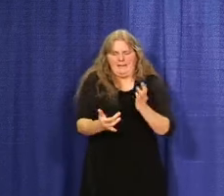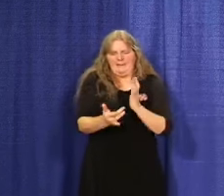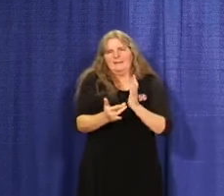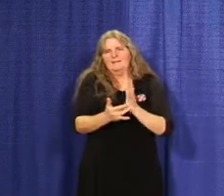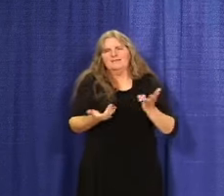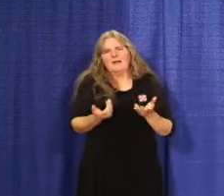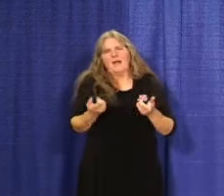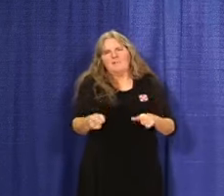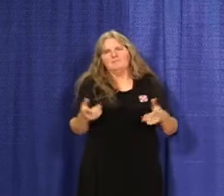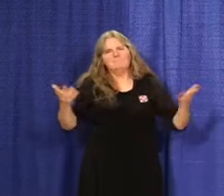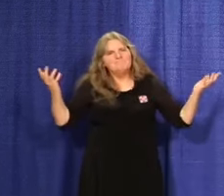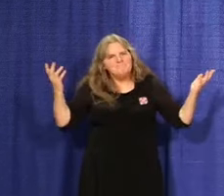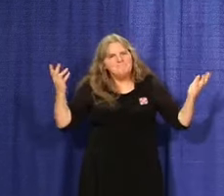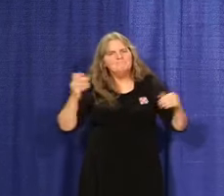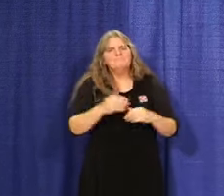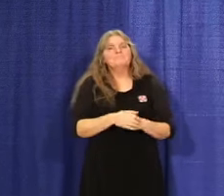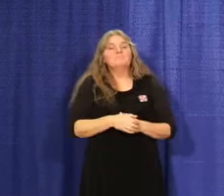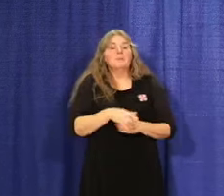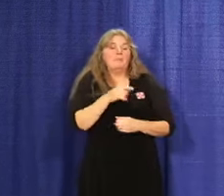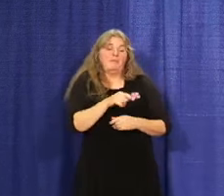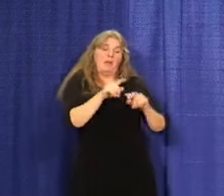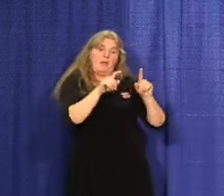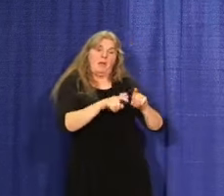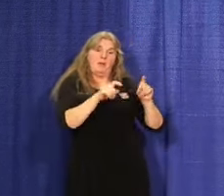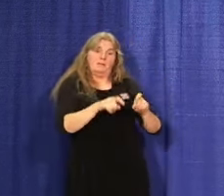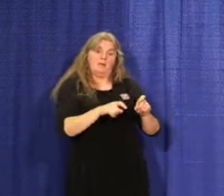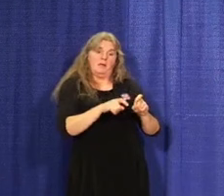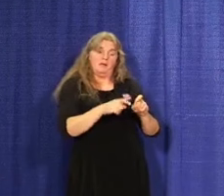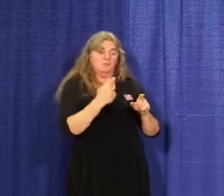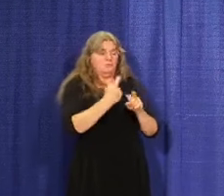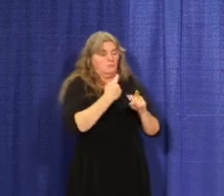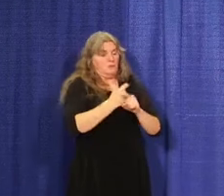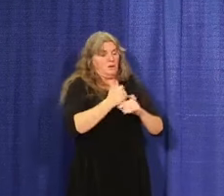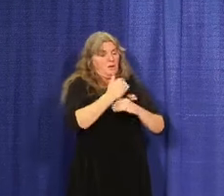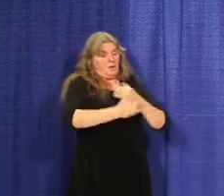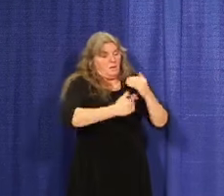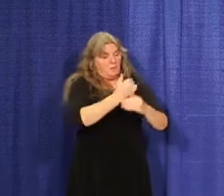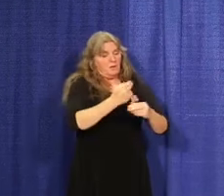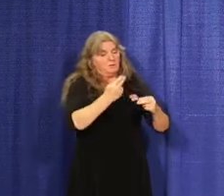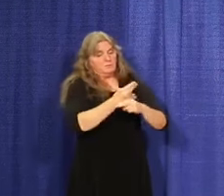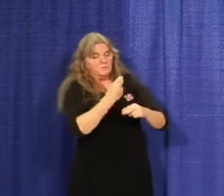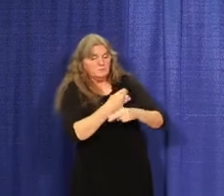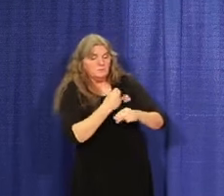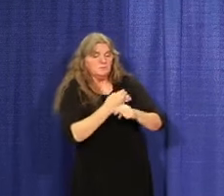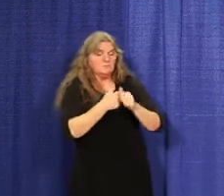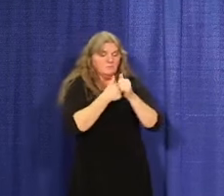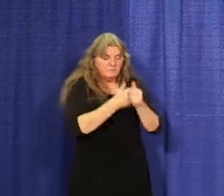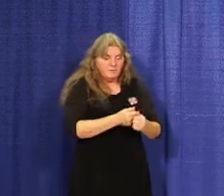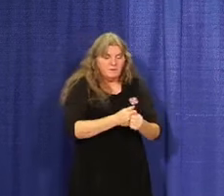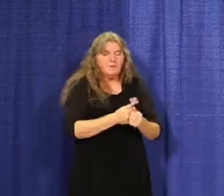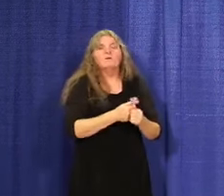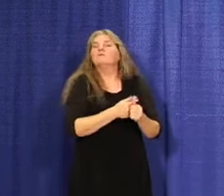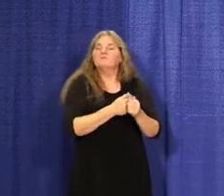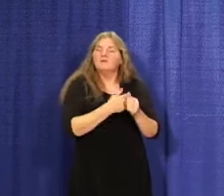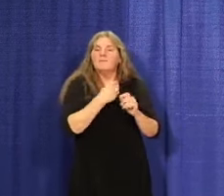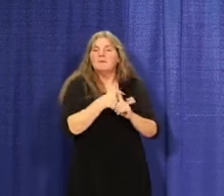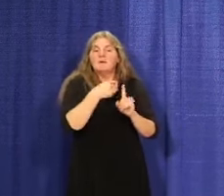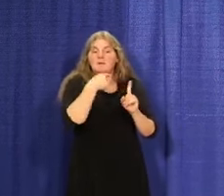test is used properly and all the right procedures are carried out, a positive will be positive and a negative, negative.